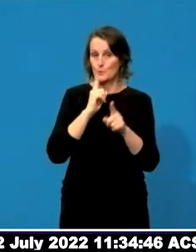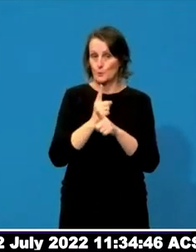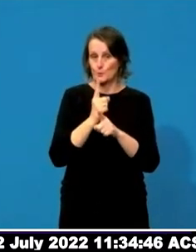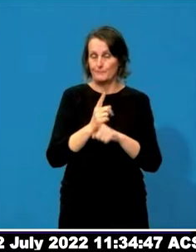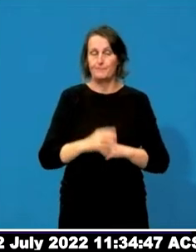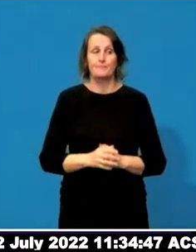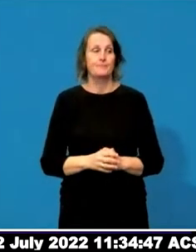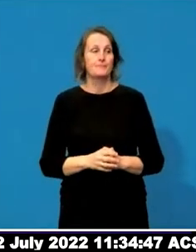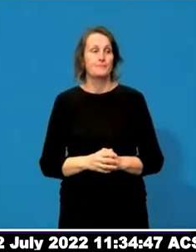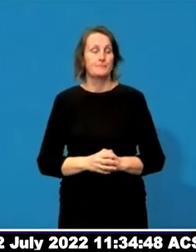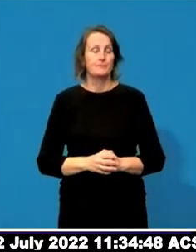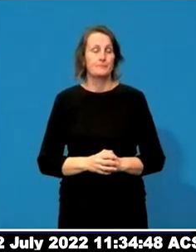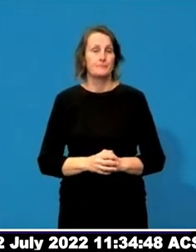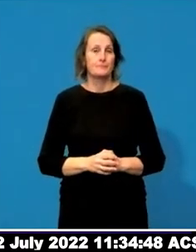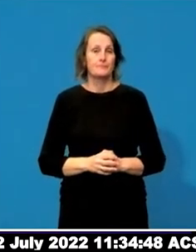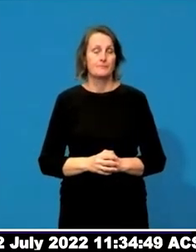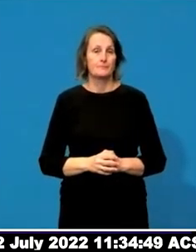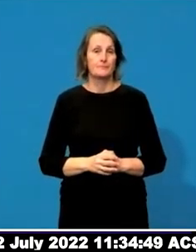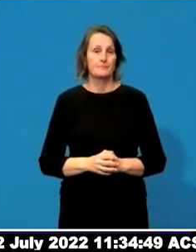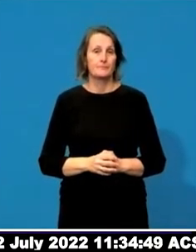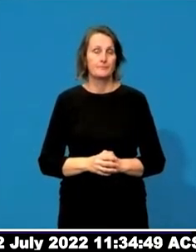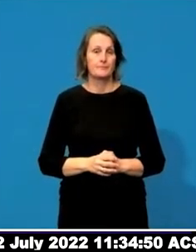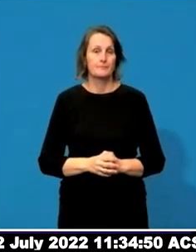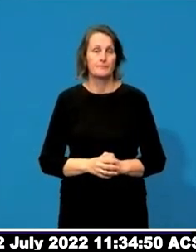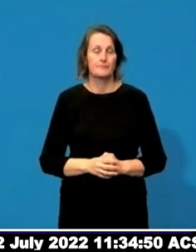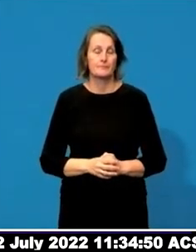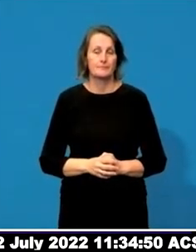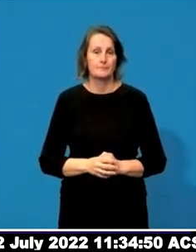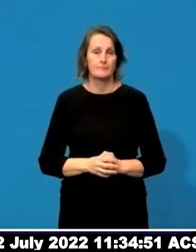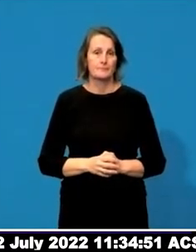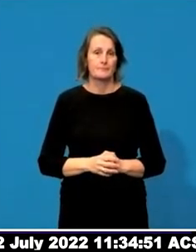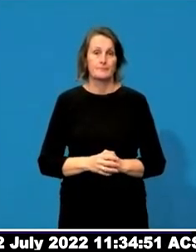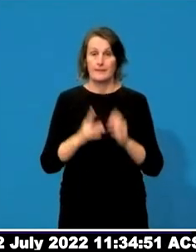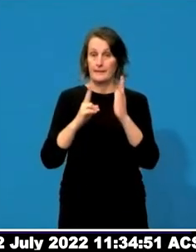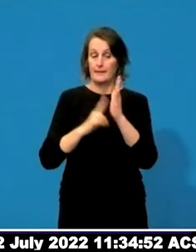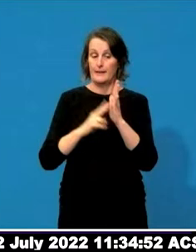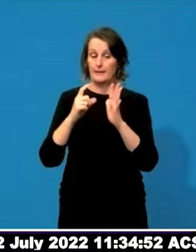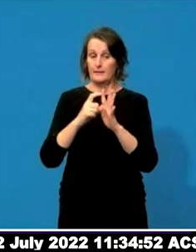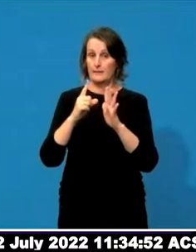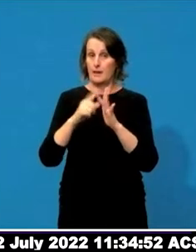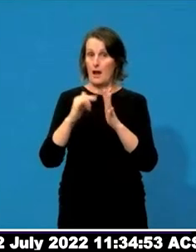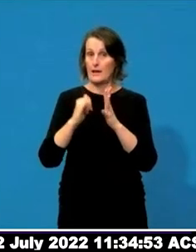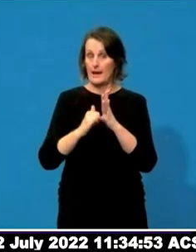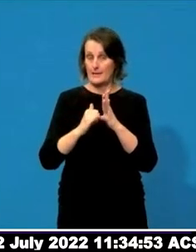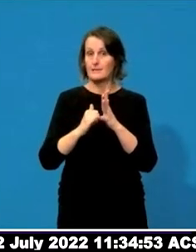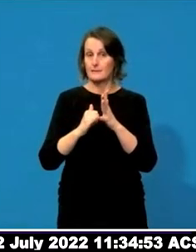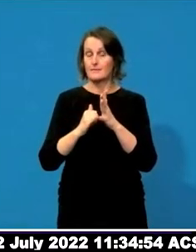The NDIS came into realisation